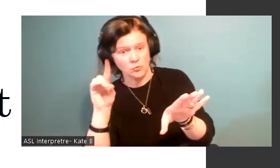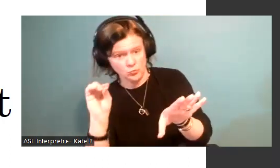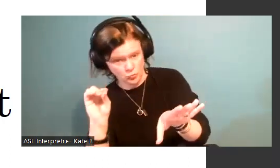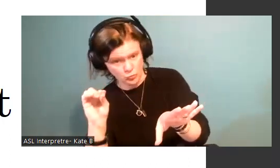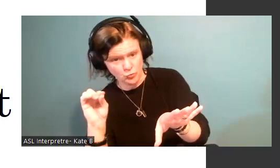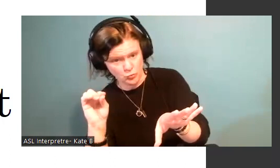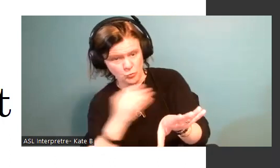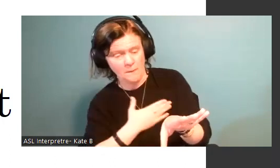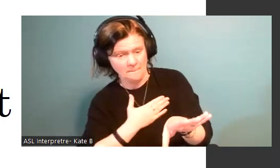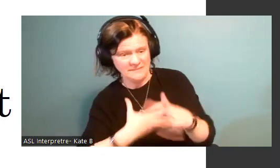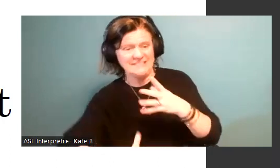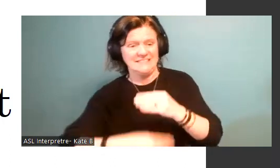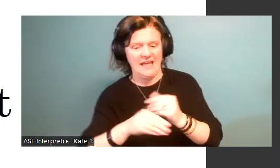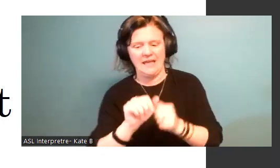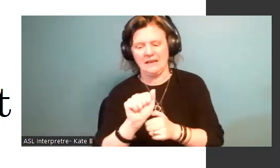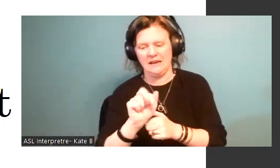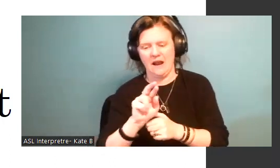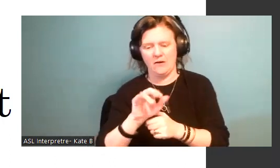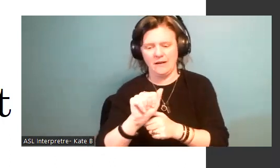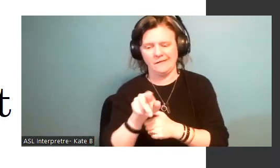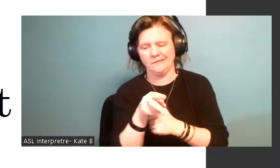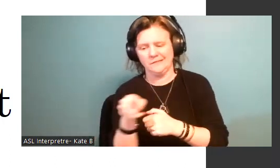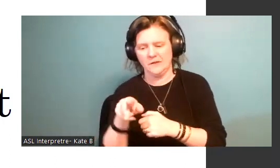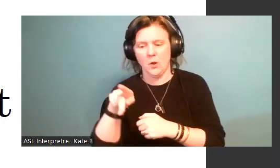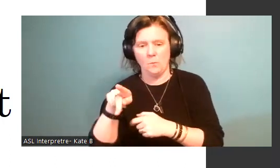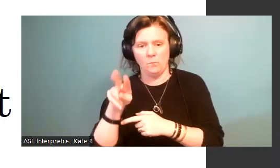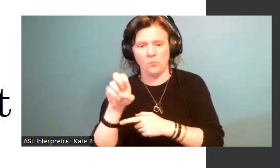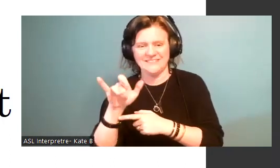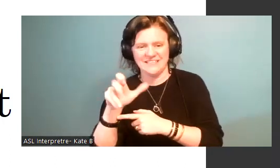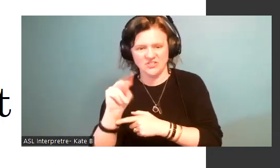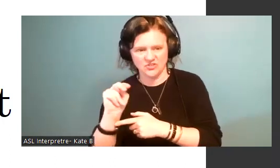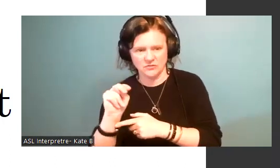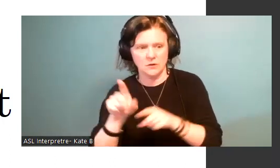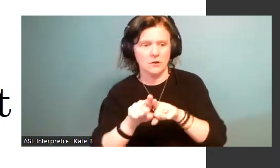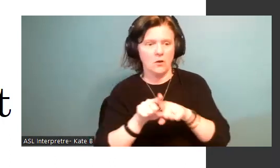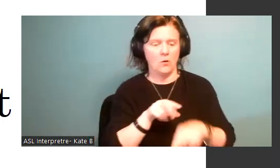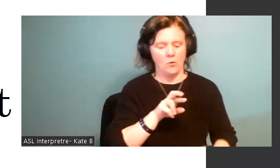screen width, so it is recommended don't use tables for formatting. However, if you do, please